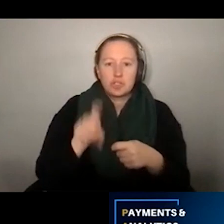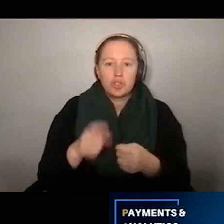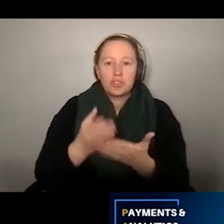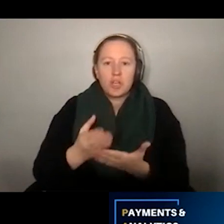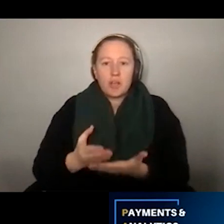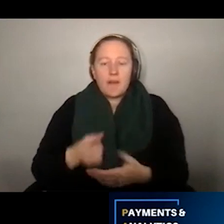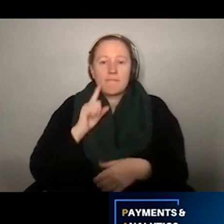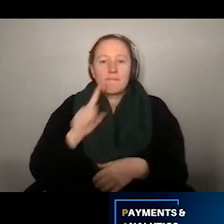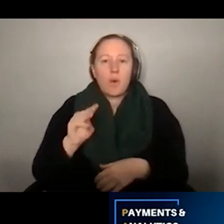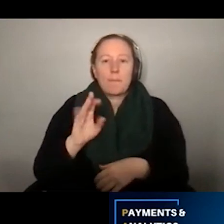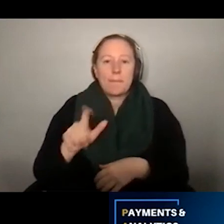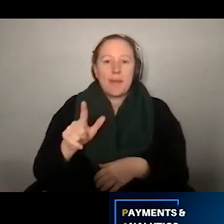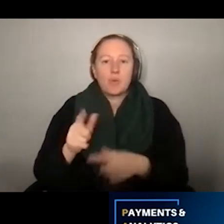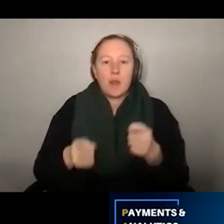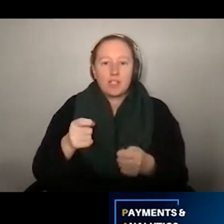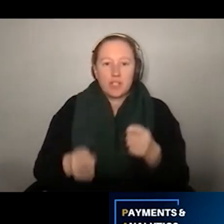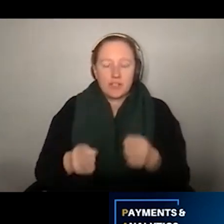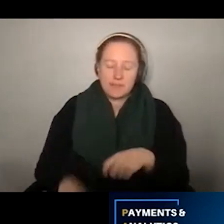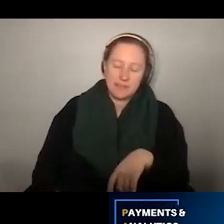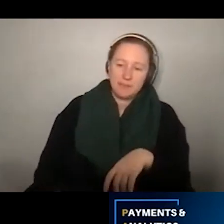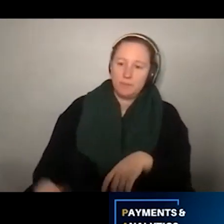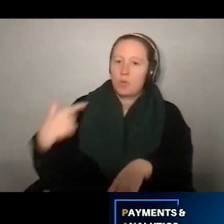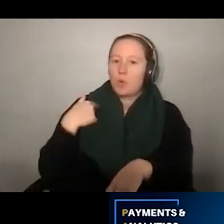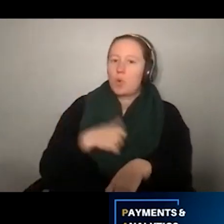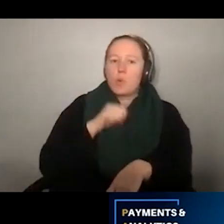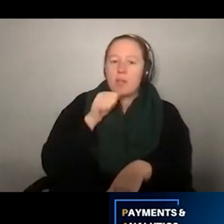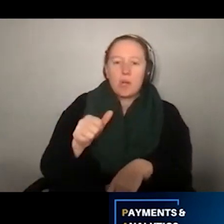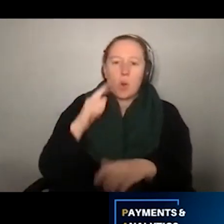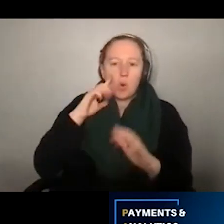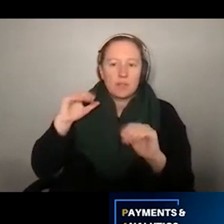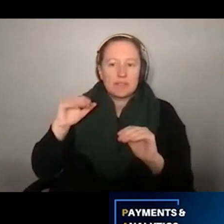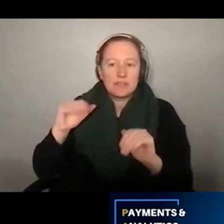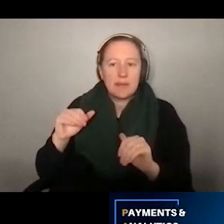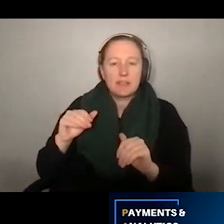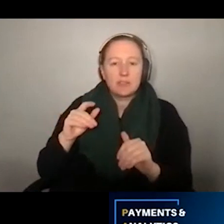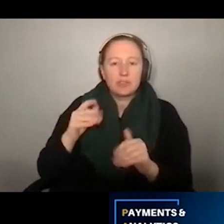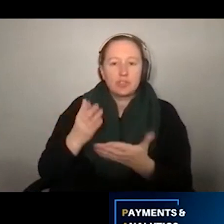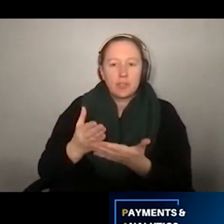Lucentia Davidson: We don't expect the justifications to be super detailed